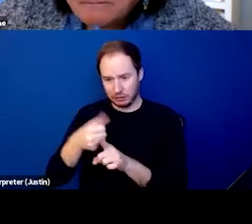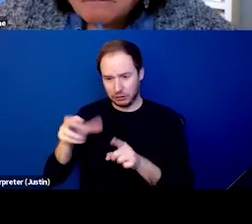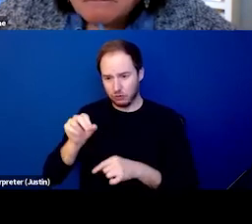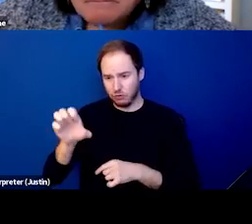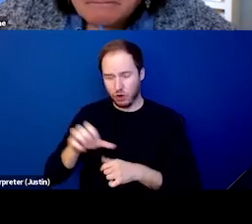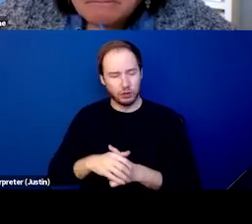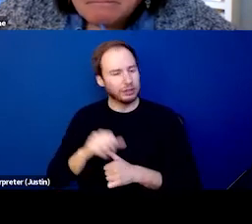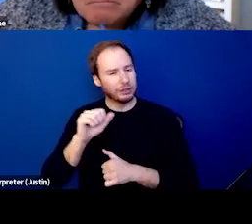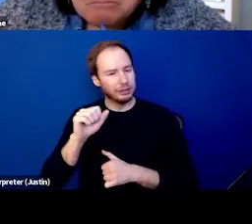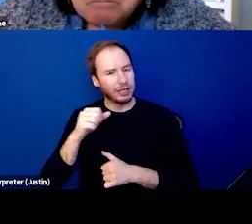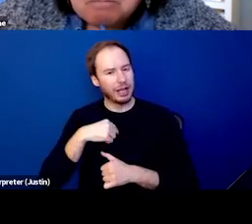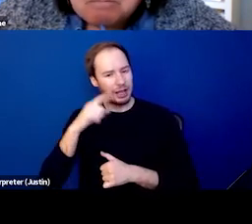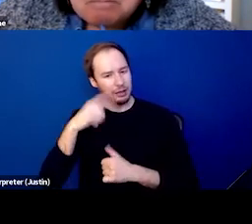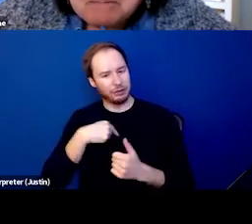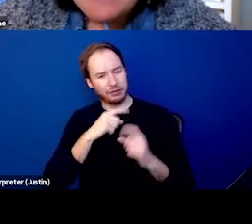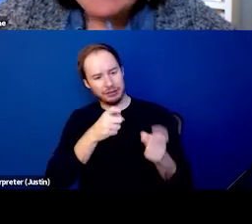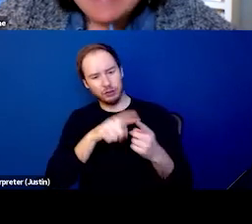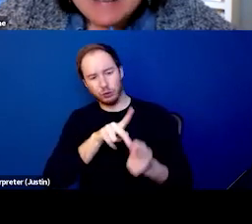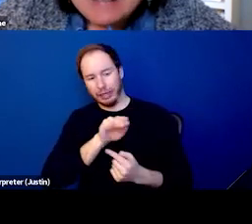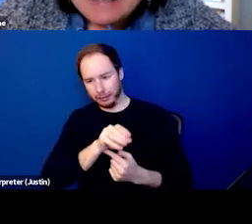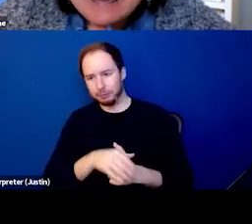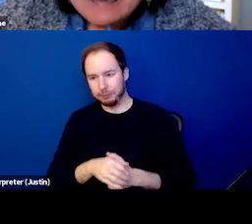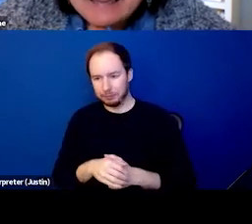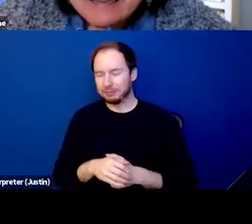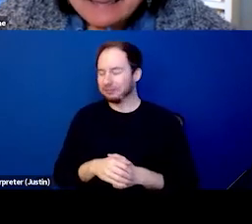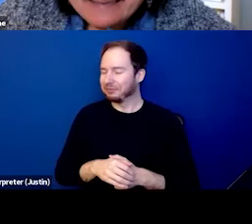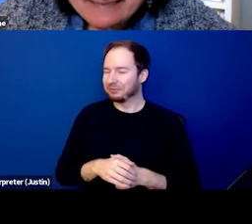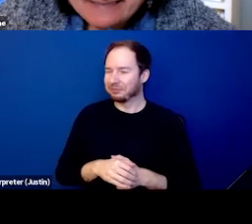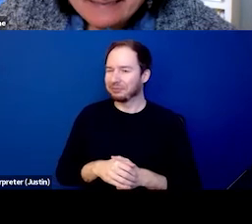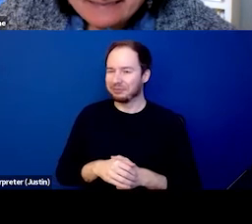[Rose] I think, I'm gonna bounce that one to Kim. (Kim chuckling)